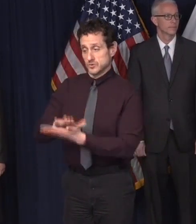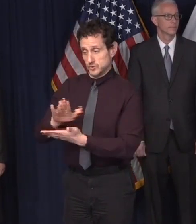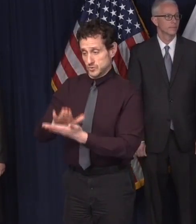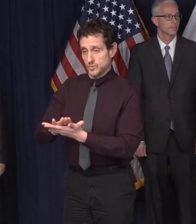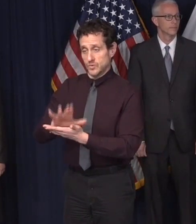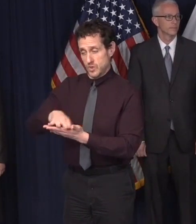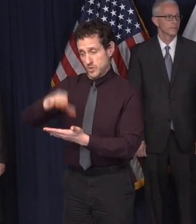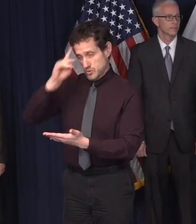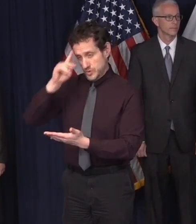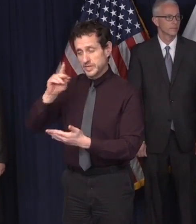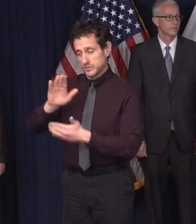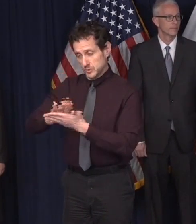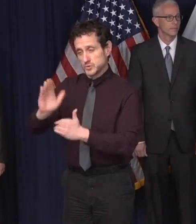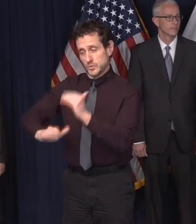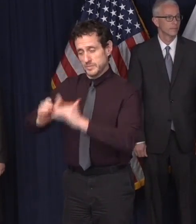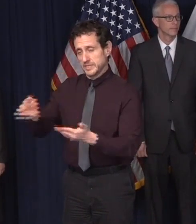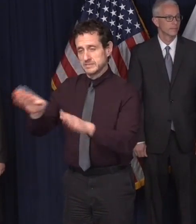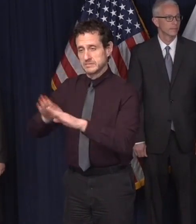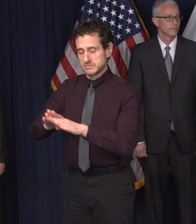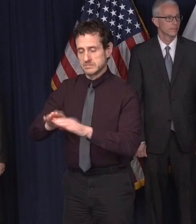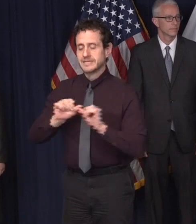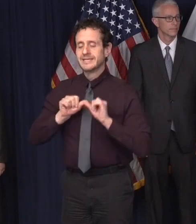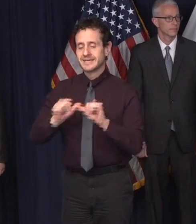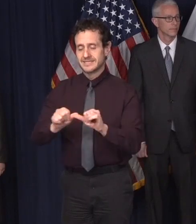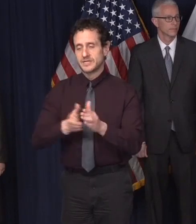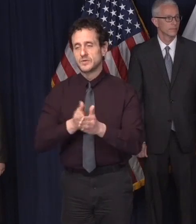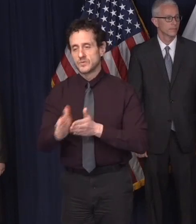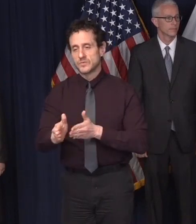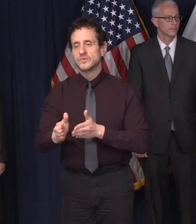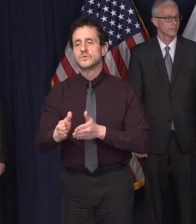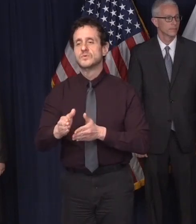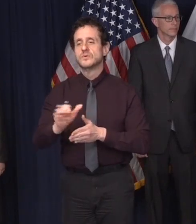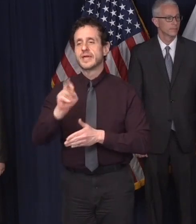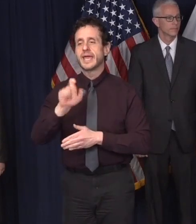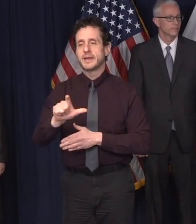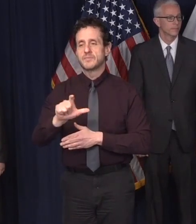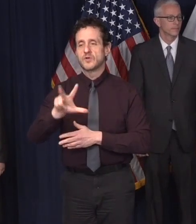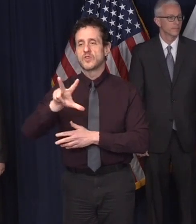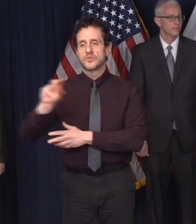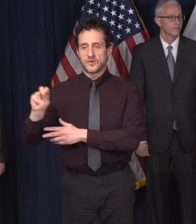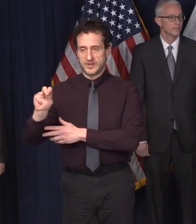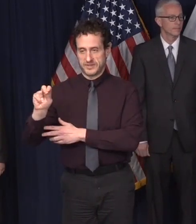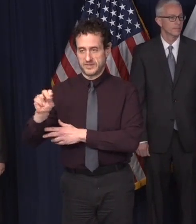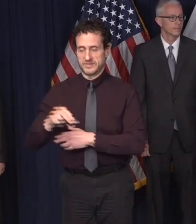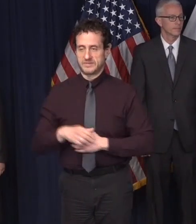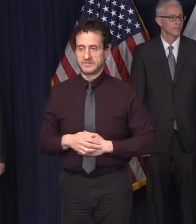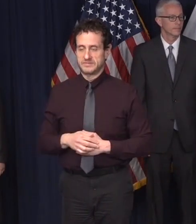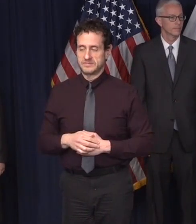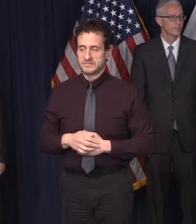ILLINOIS'S DISASTER PROCLAMATION, OUR STAY AT HOME ORDER AND OUR SUSPENSION OF ON